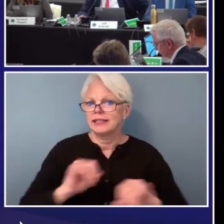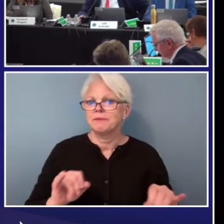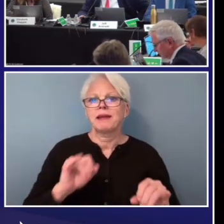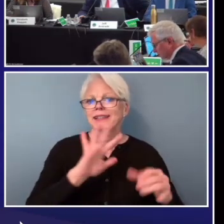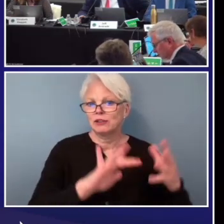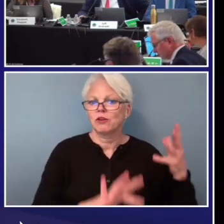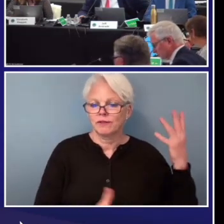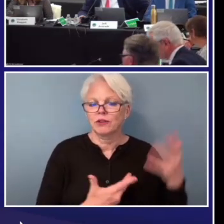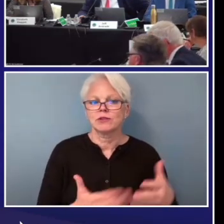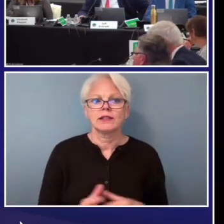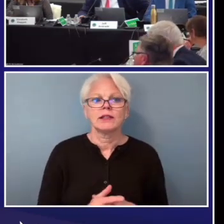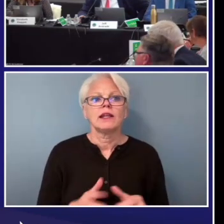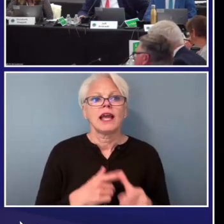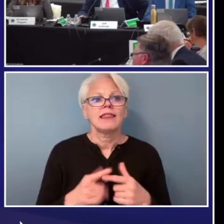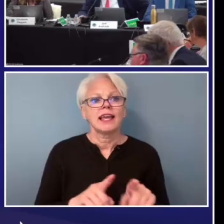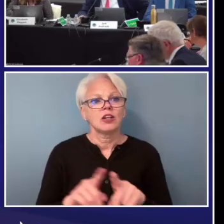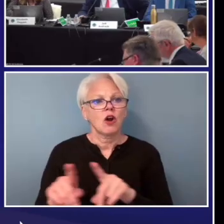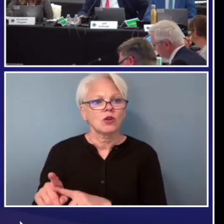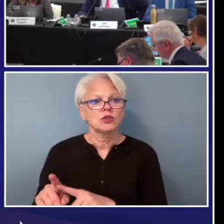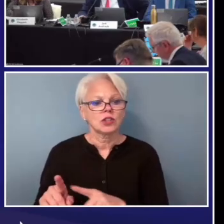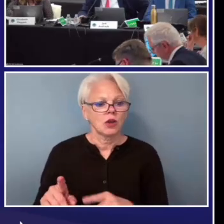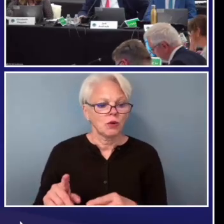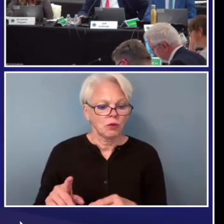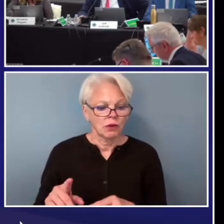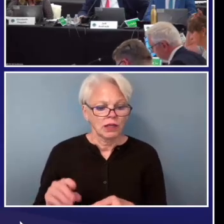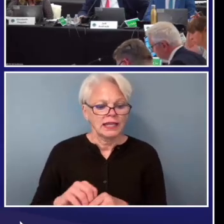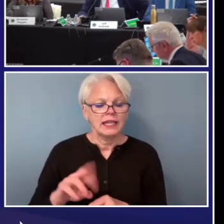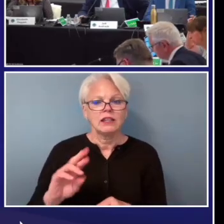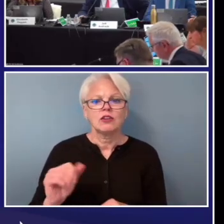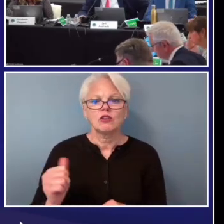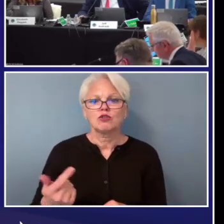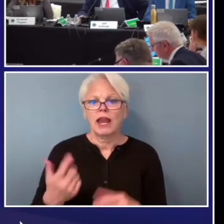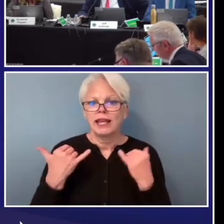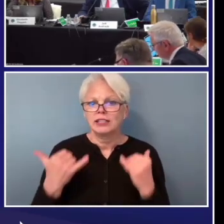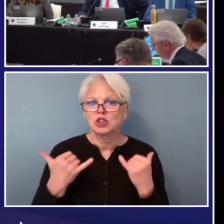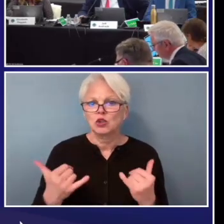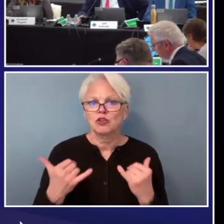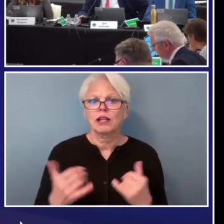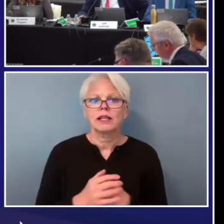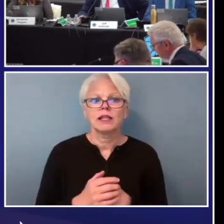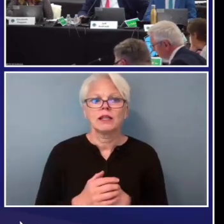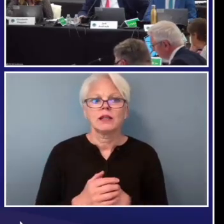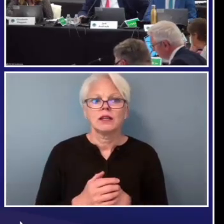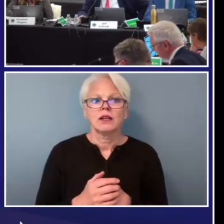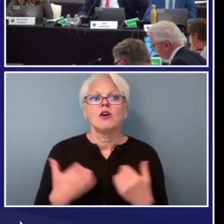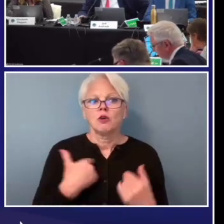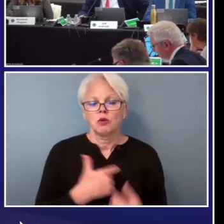Um, and then also in the, um, regulation currently, um, we do require um,